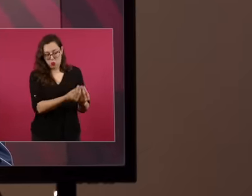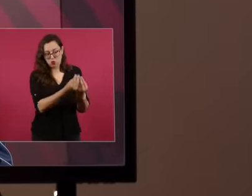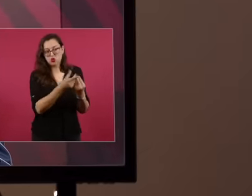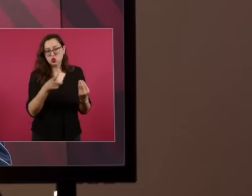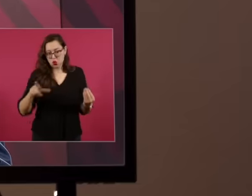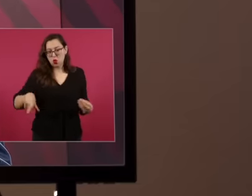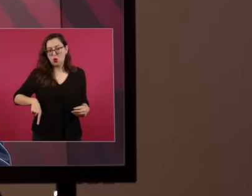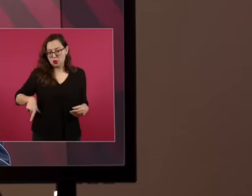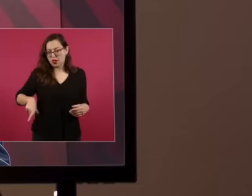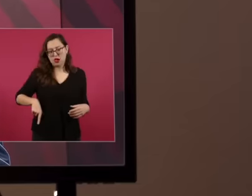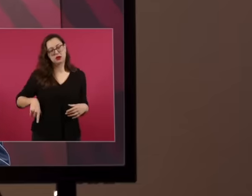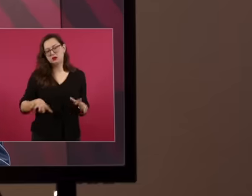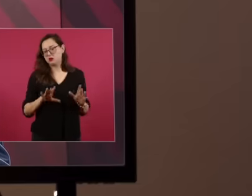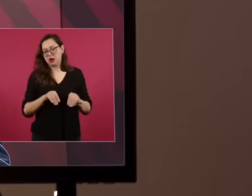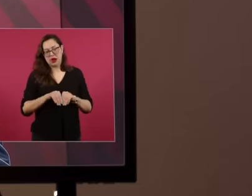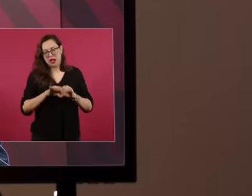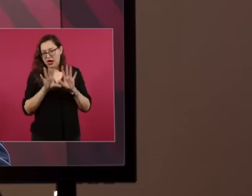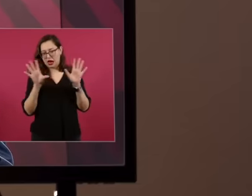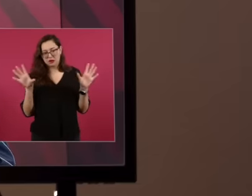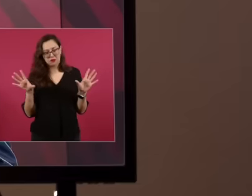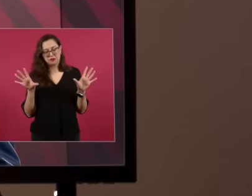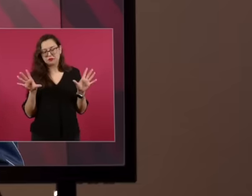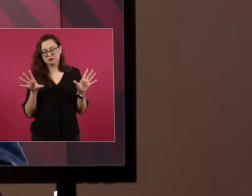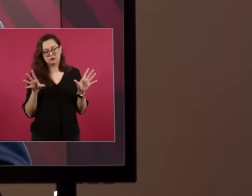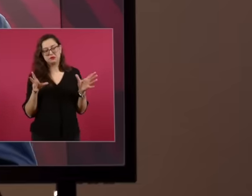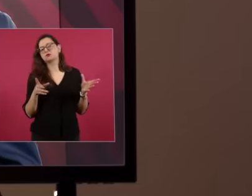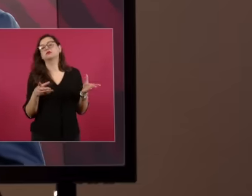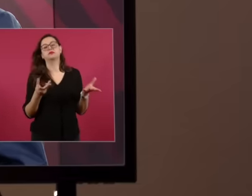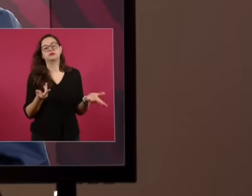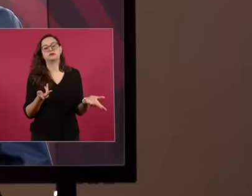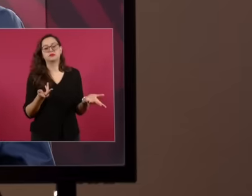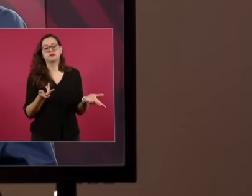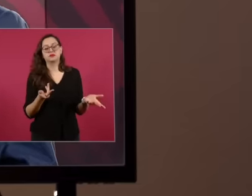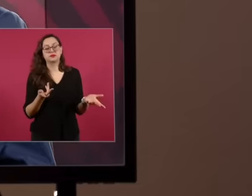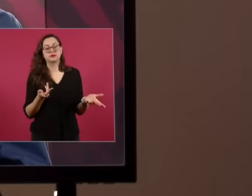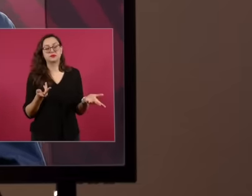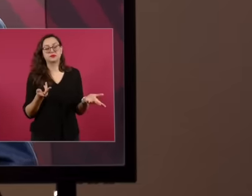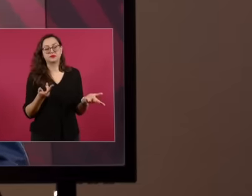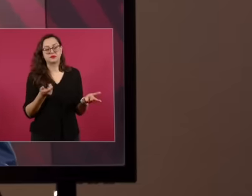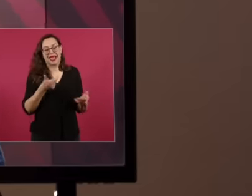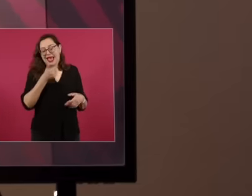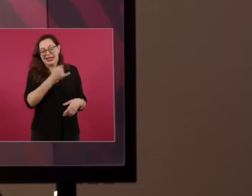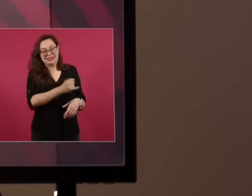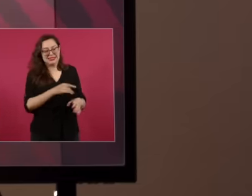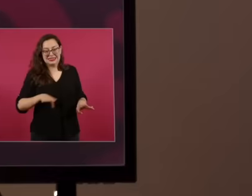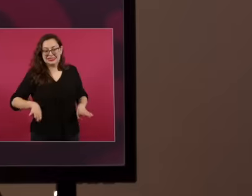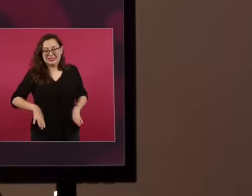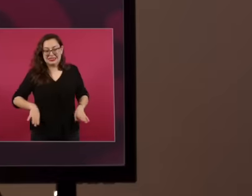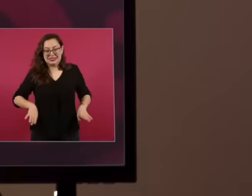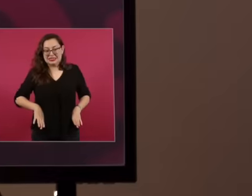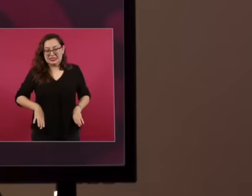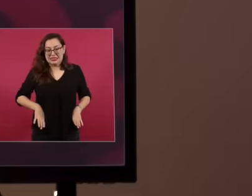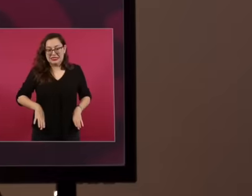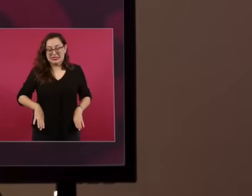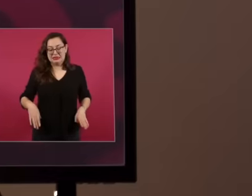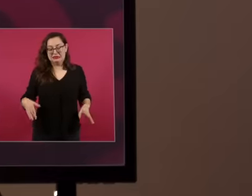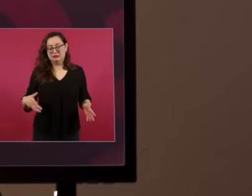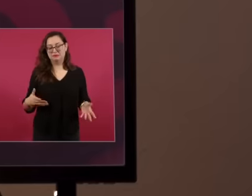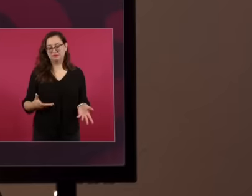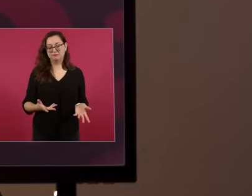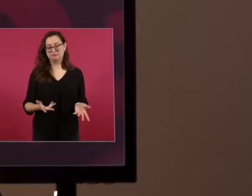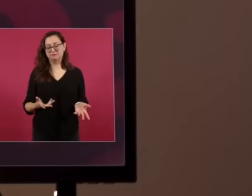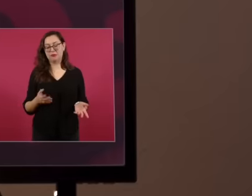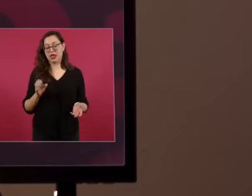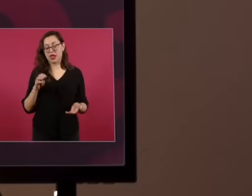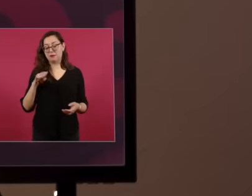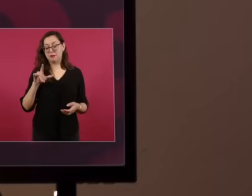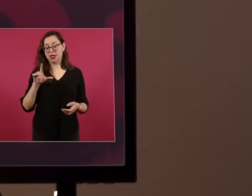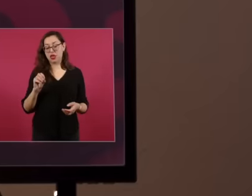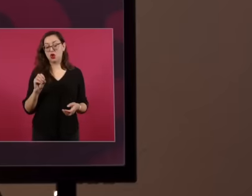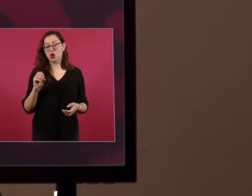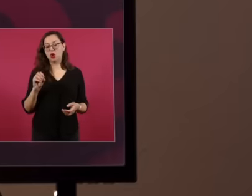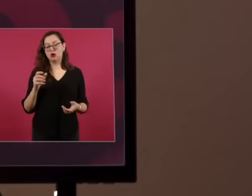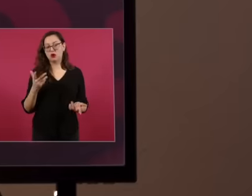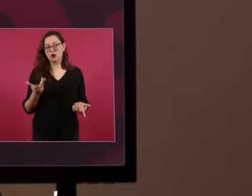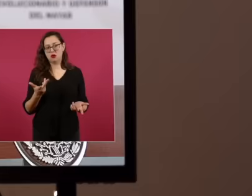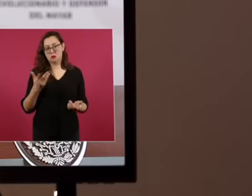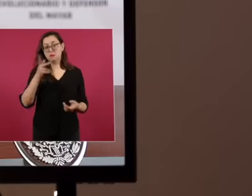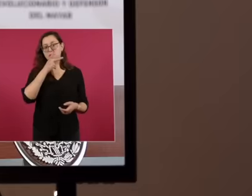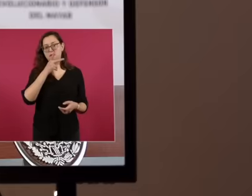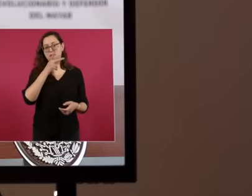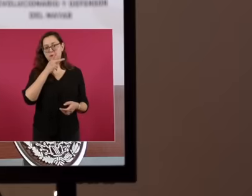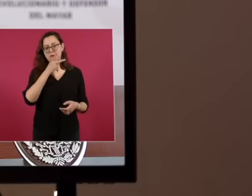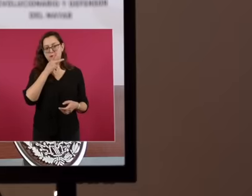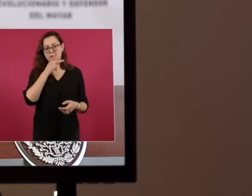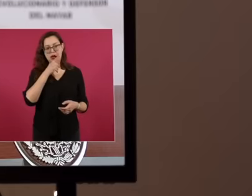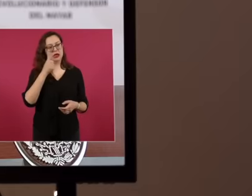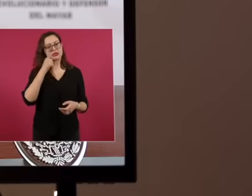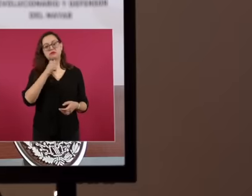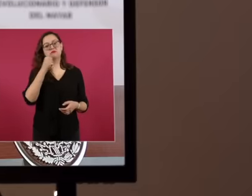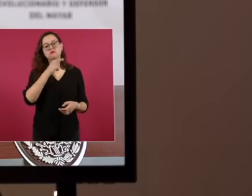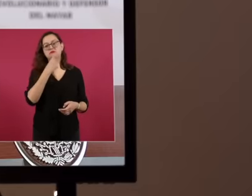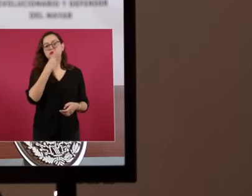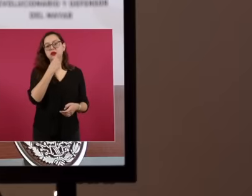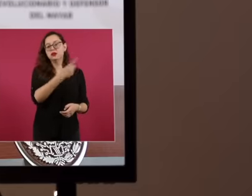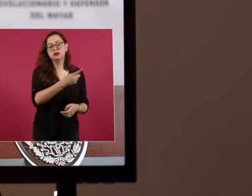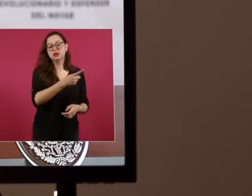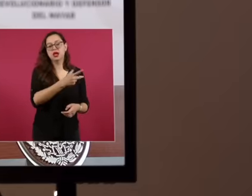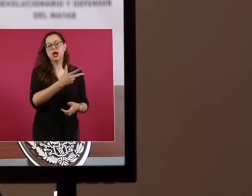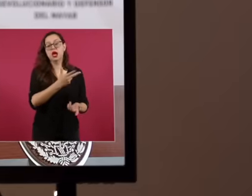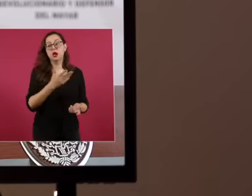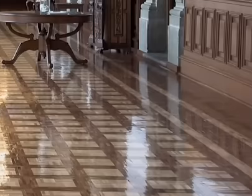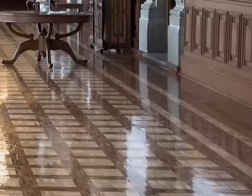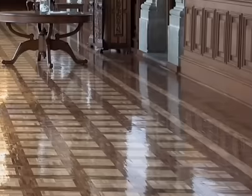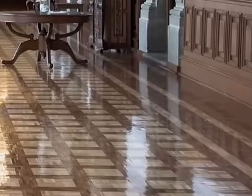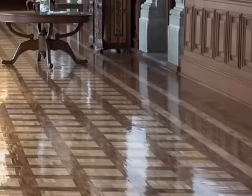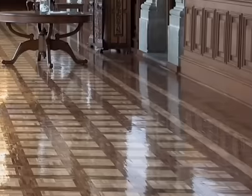fact that his boss was like that. Emilio Papa said that he was a soldier of the president, President